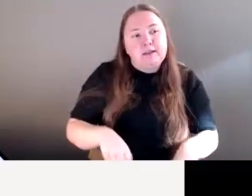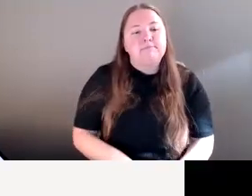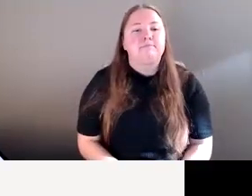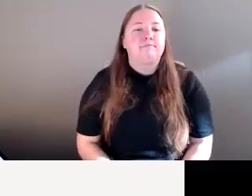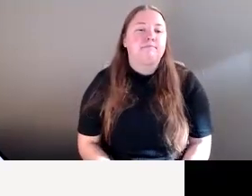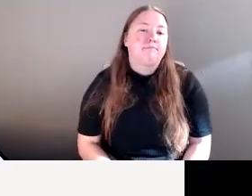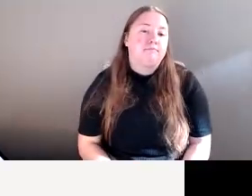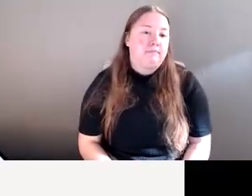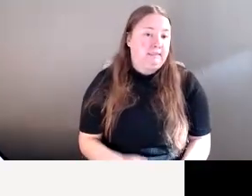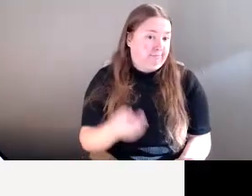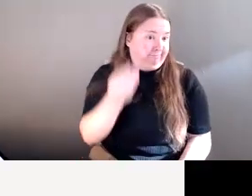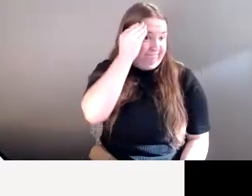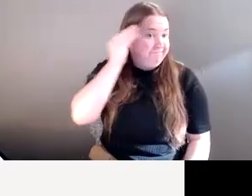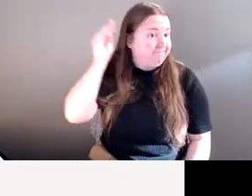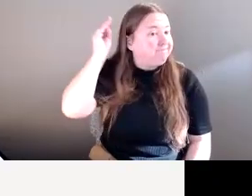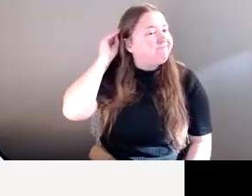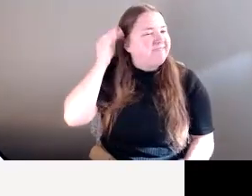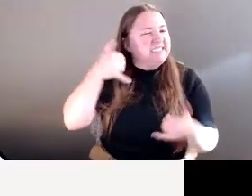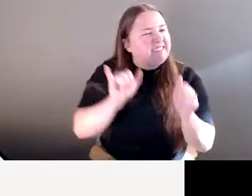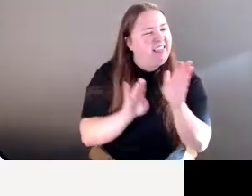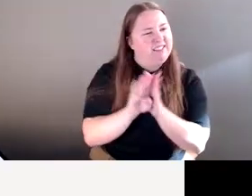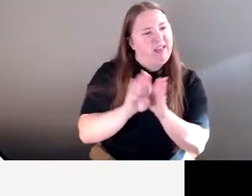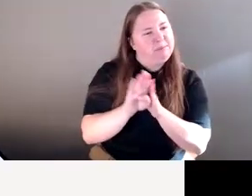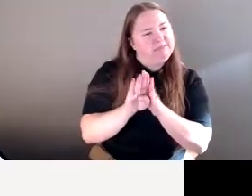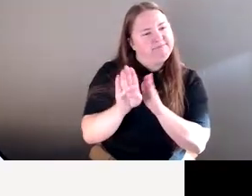Now just keep in mind they are still developing,